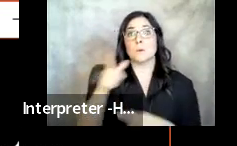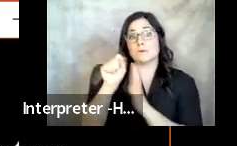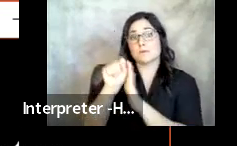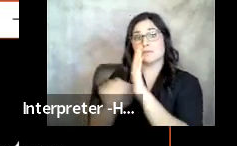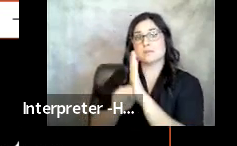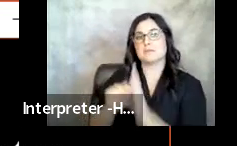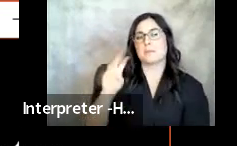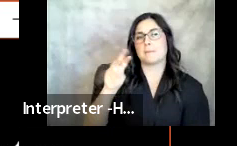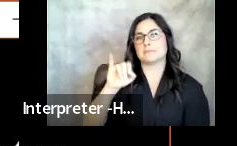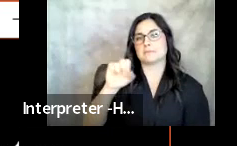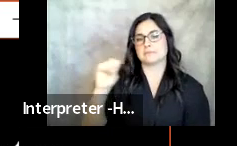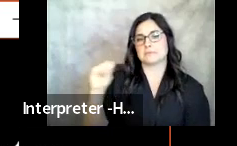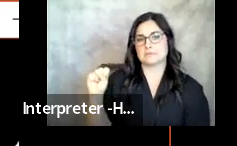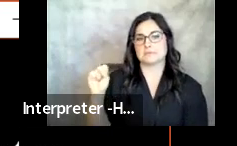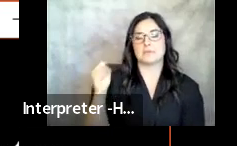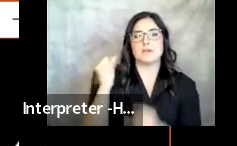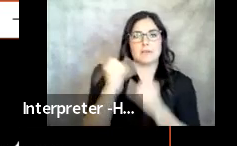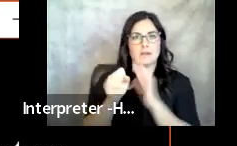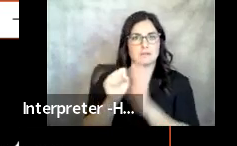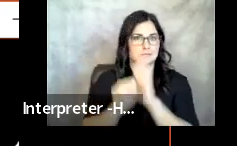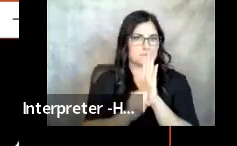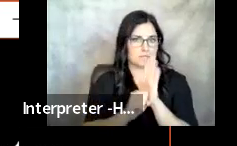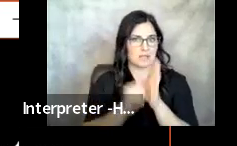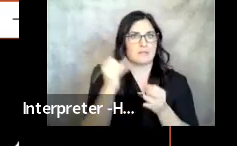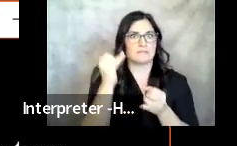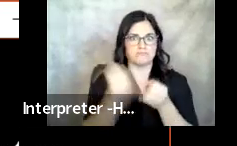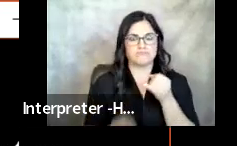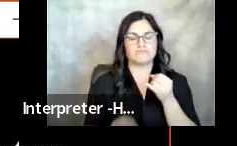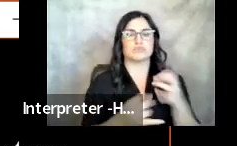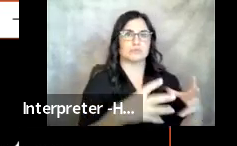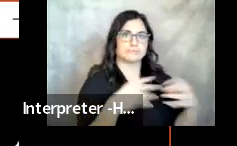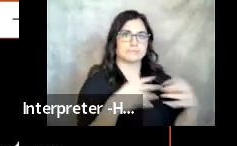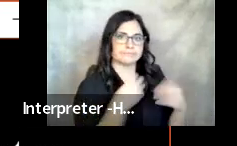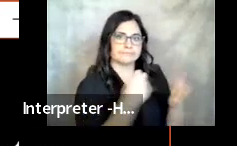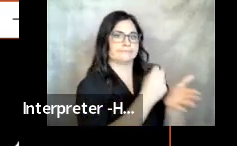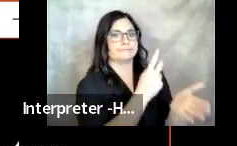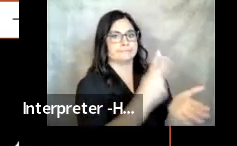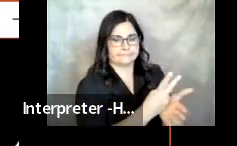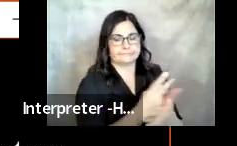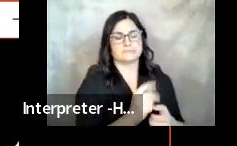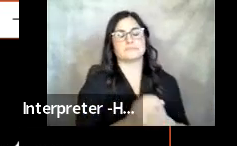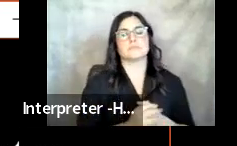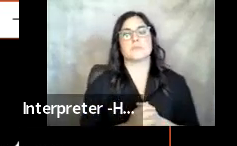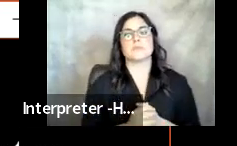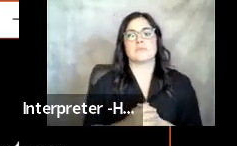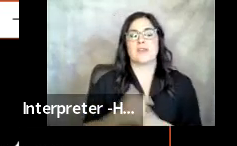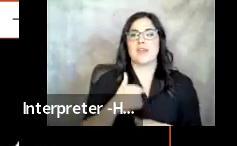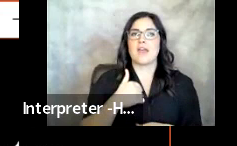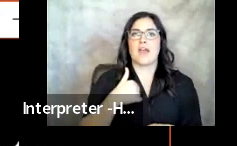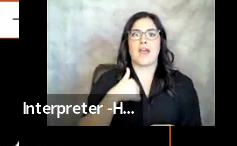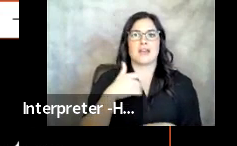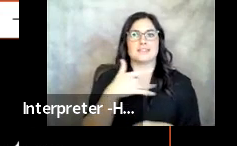Mississippi was the last to officially ratify the 13th Amendment. And I always freak out. My students when I tell them.